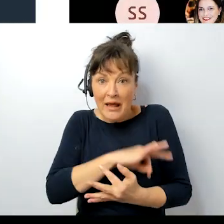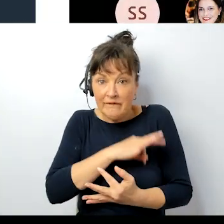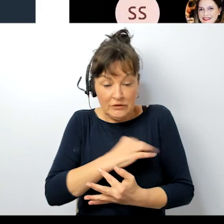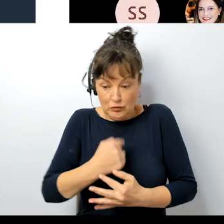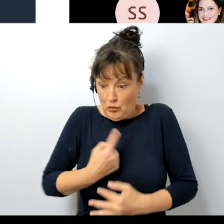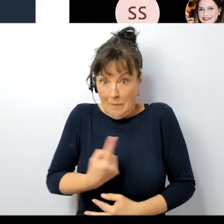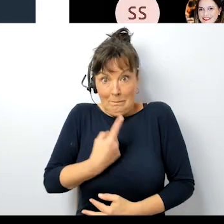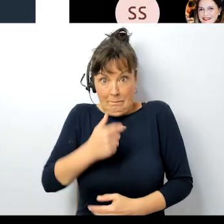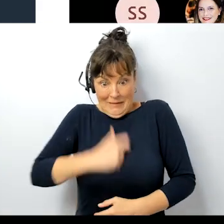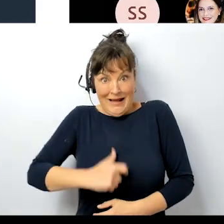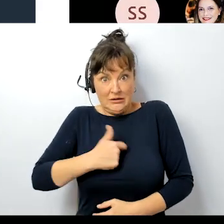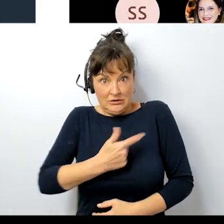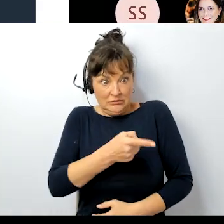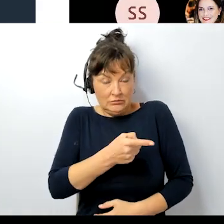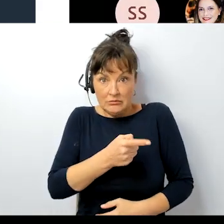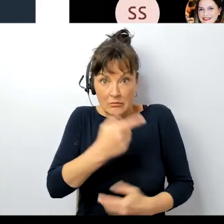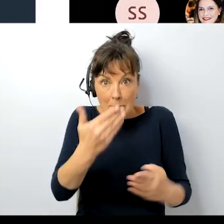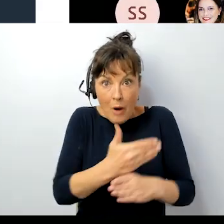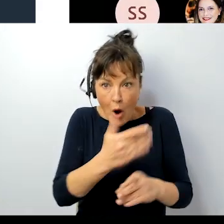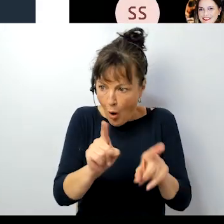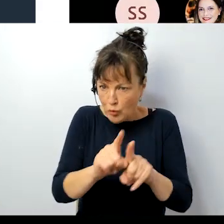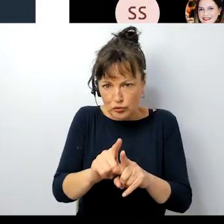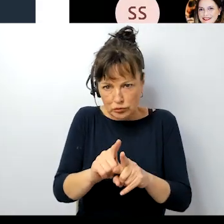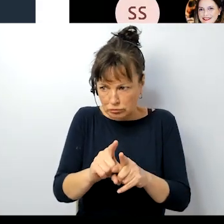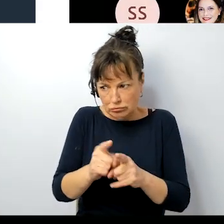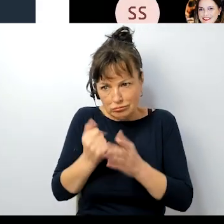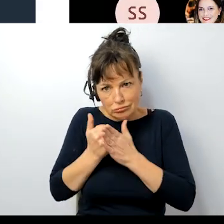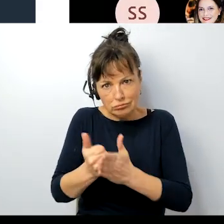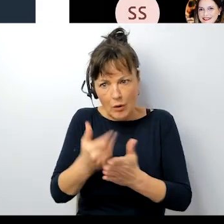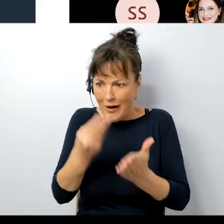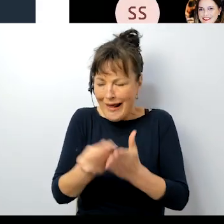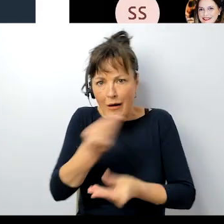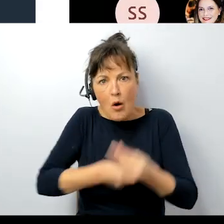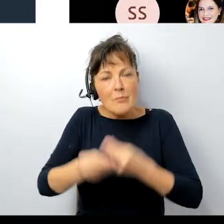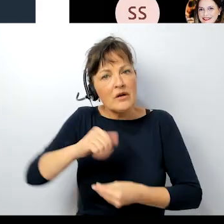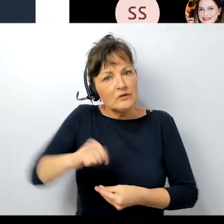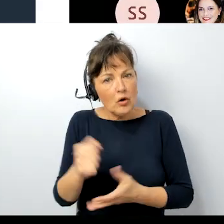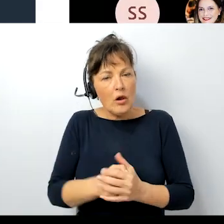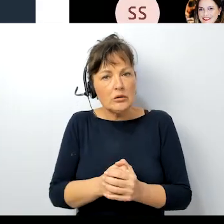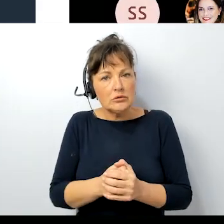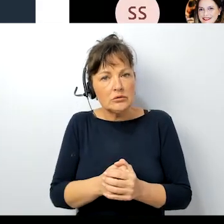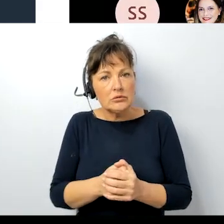Apprenticeships bring many benefits to individuals, employers and the economy